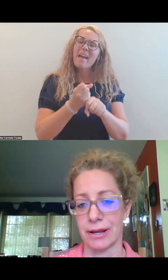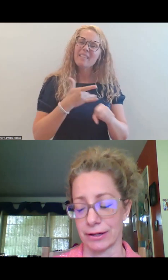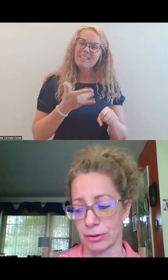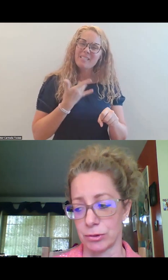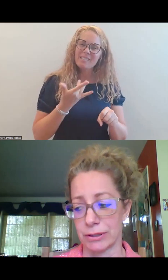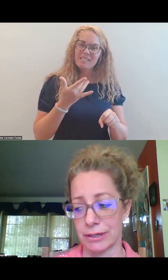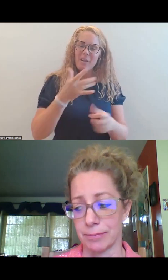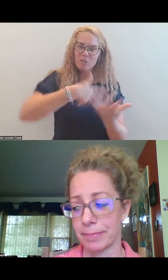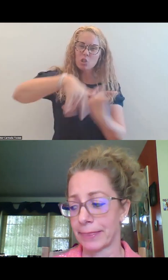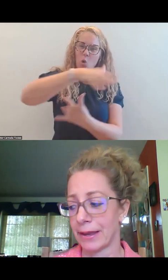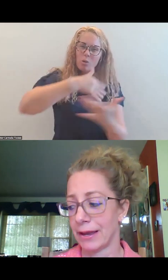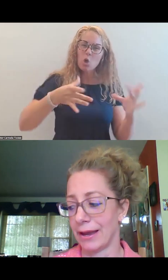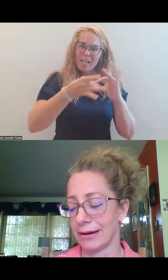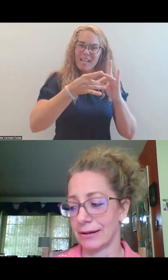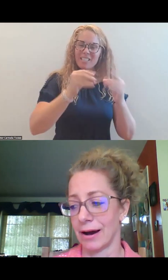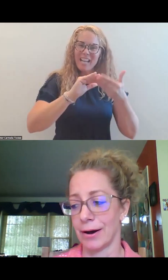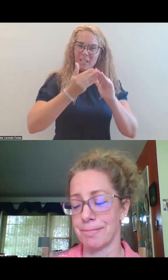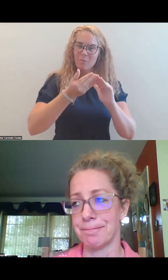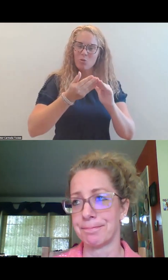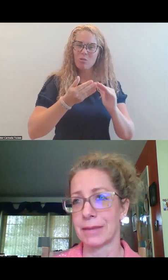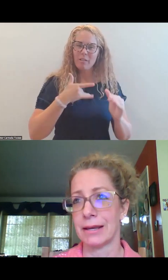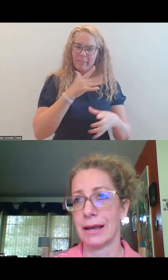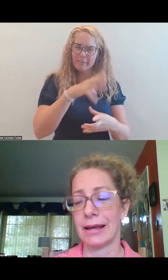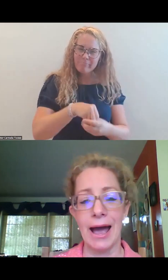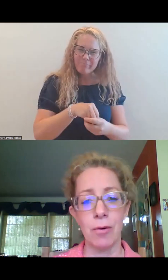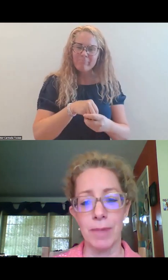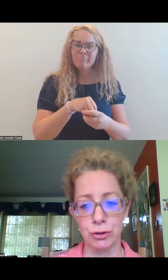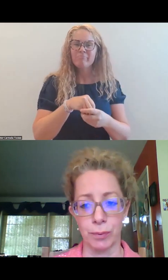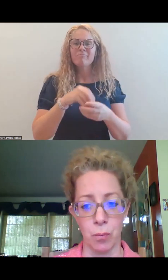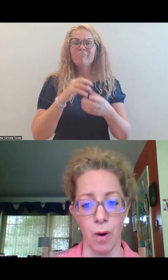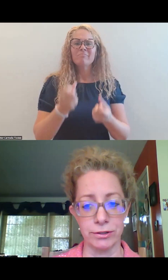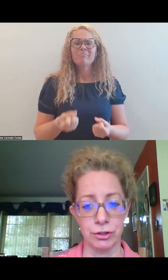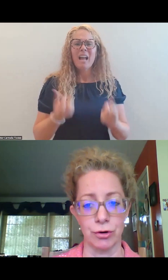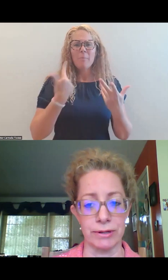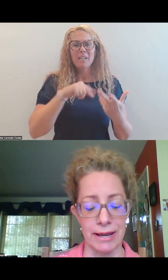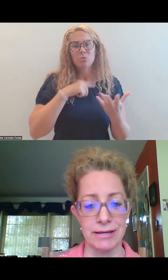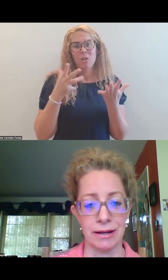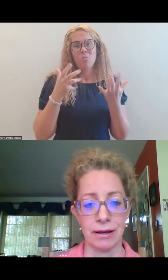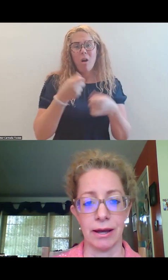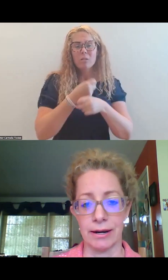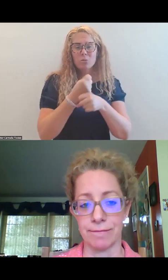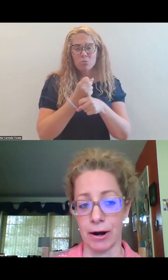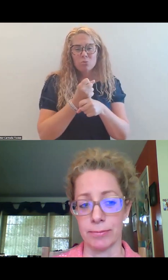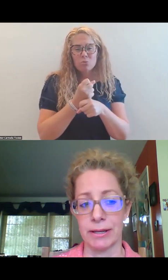WITH COMMUNITY AND HOW MUCH WE WANT TO CREATE AN ENVIRONMENT